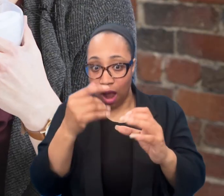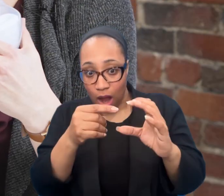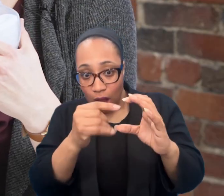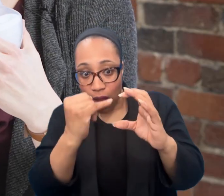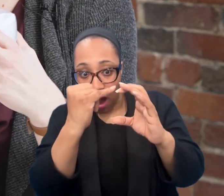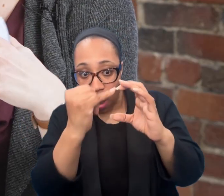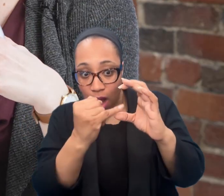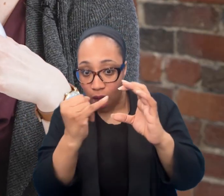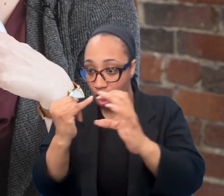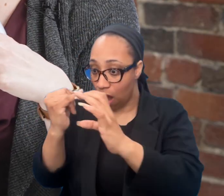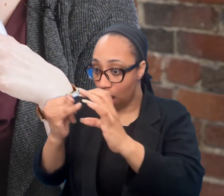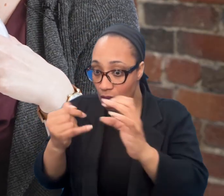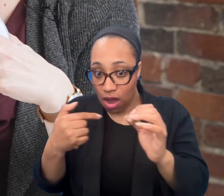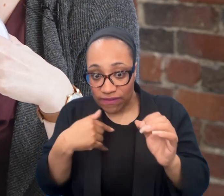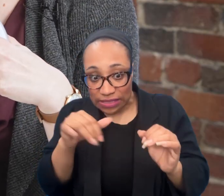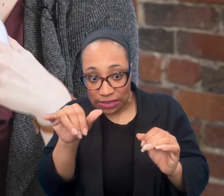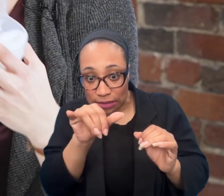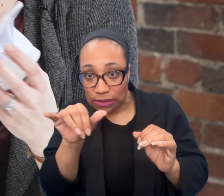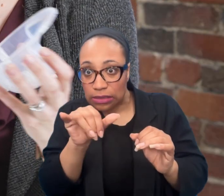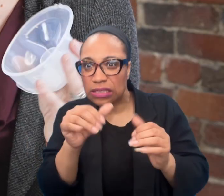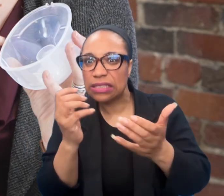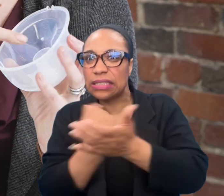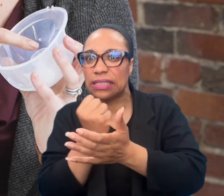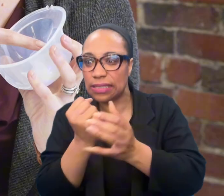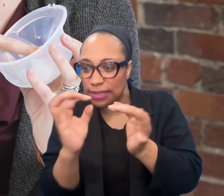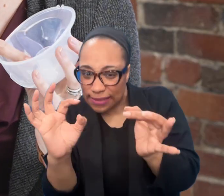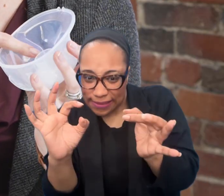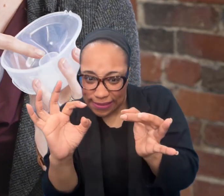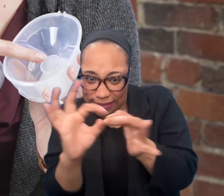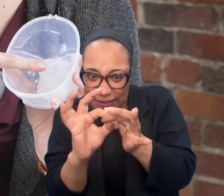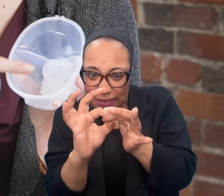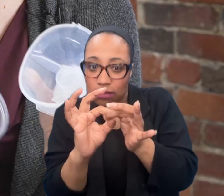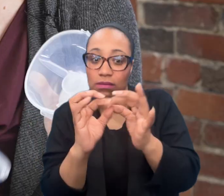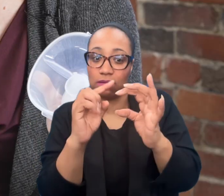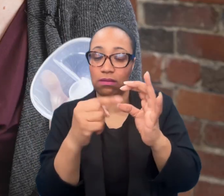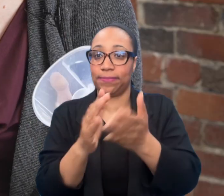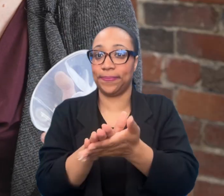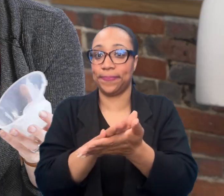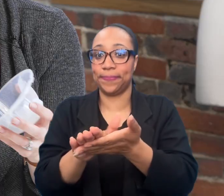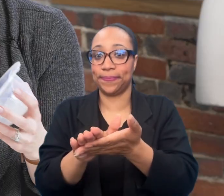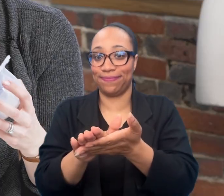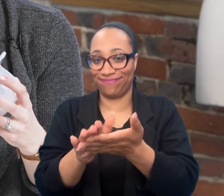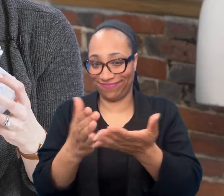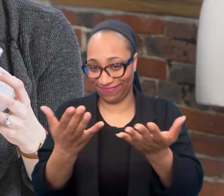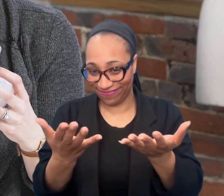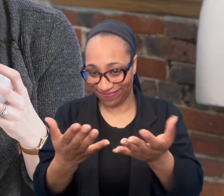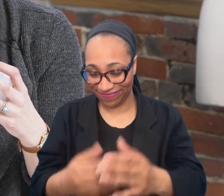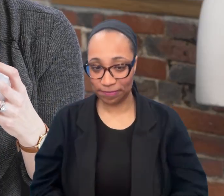of a lip here and that lip is what's going to go around the circle in the middle so lining up the